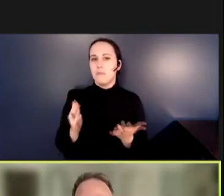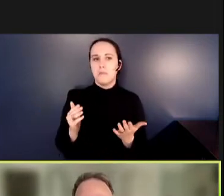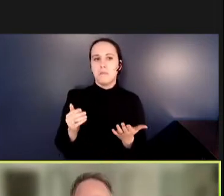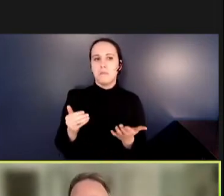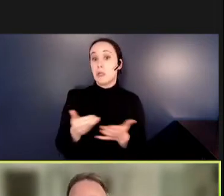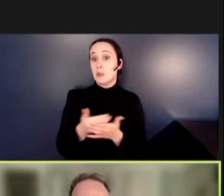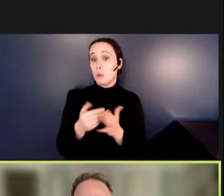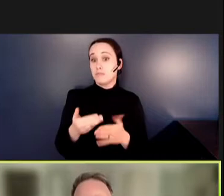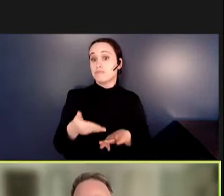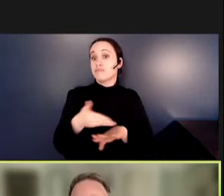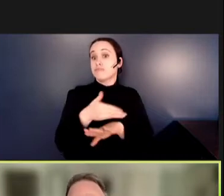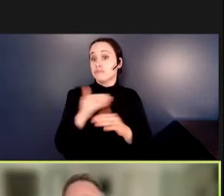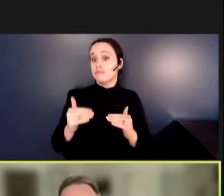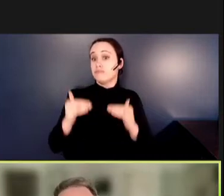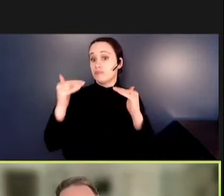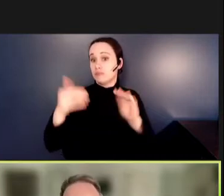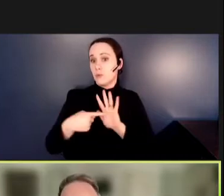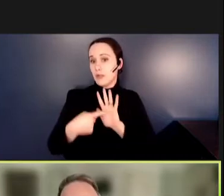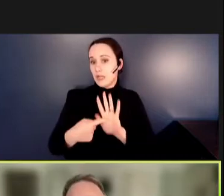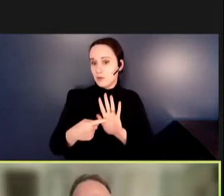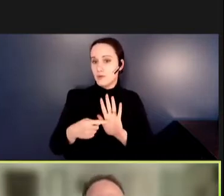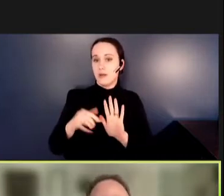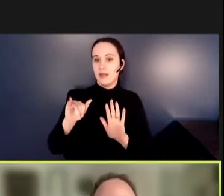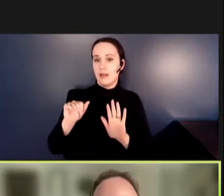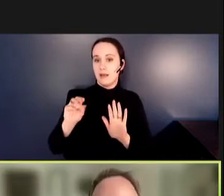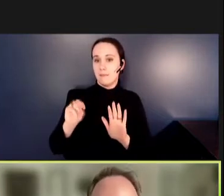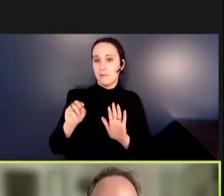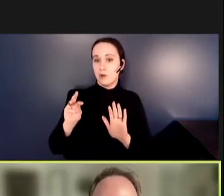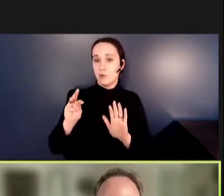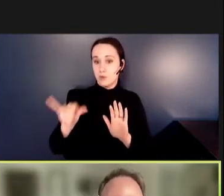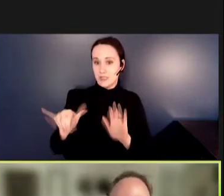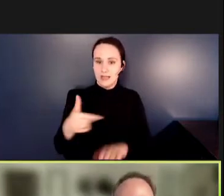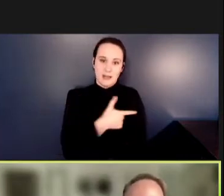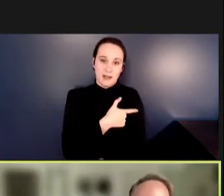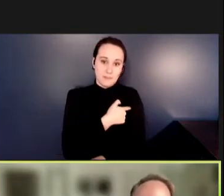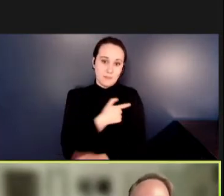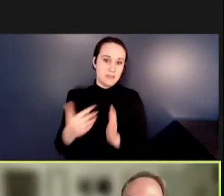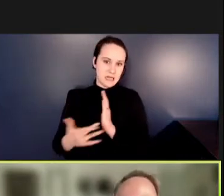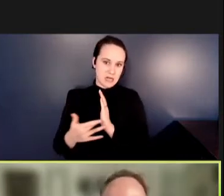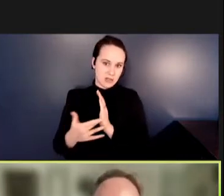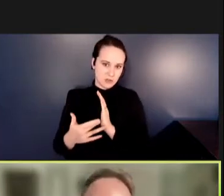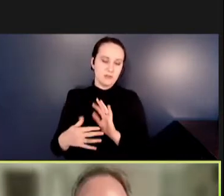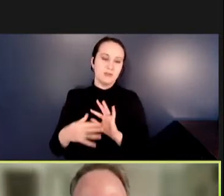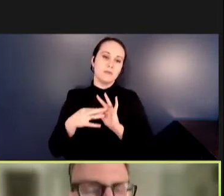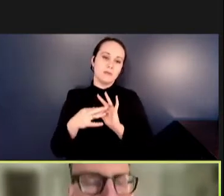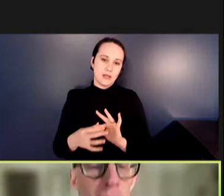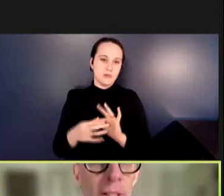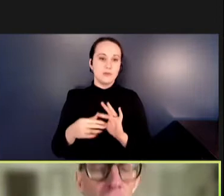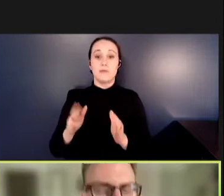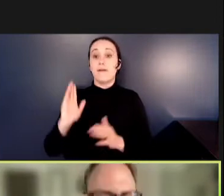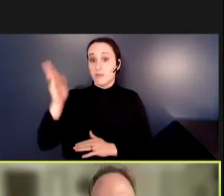within the field of immunology underlying future vaccine or future immunological interventions to